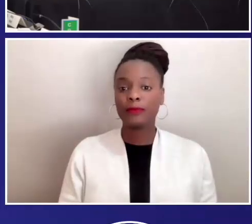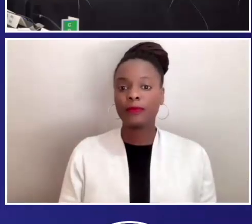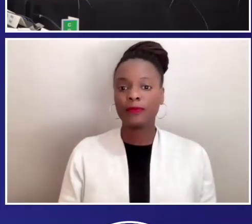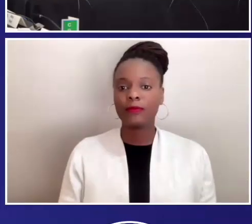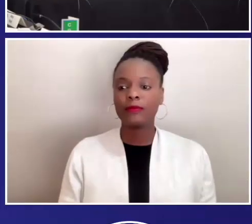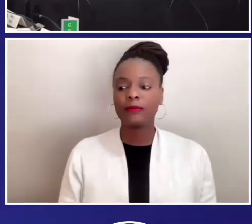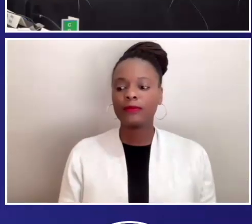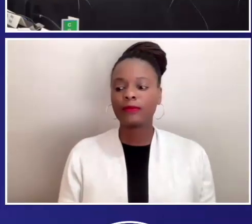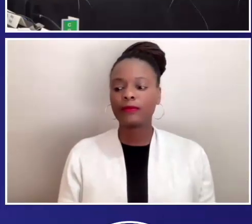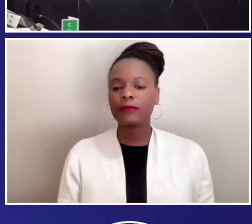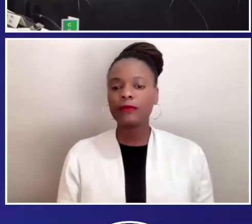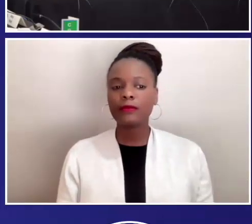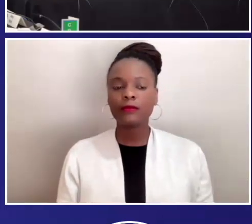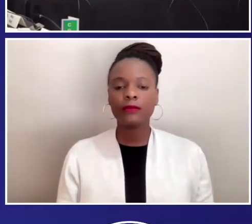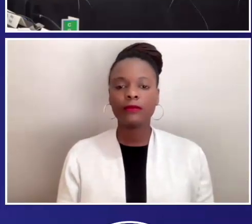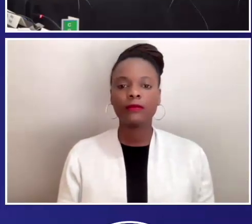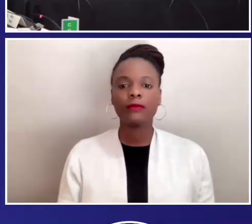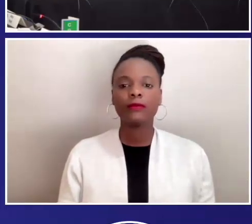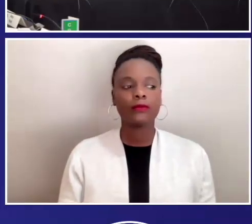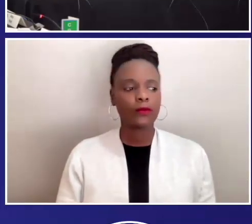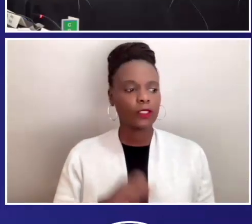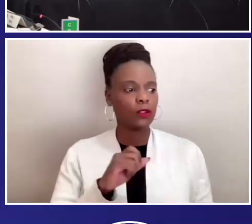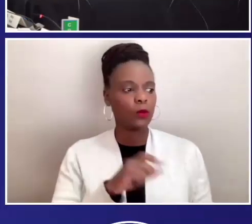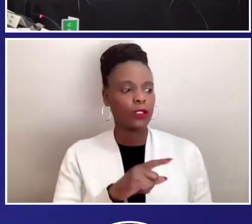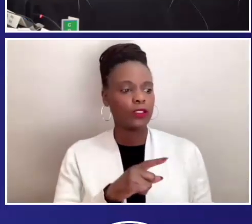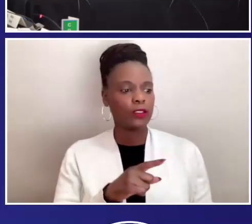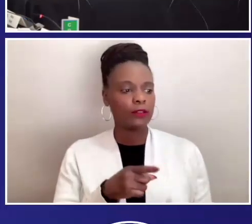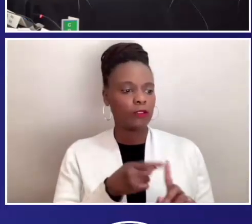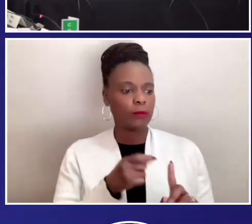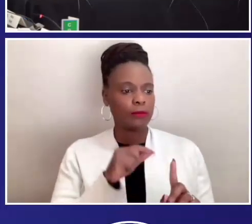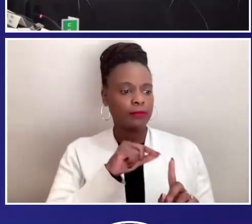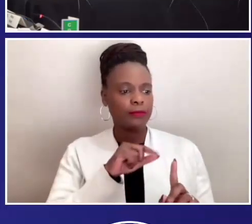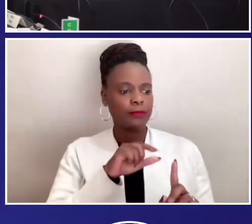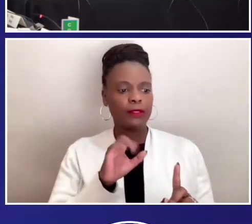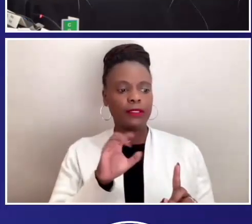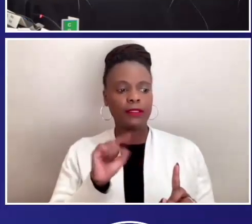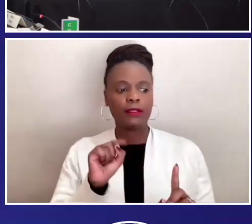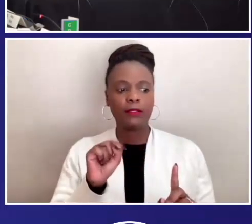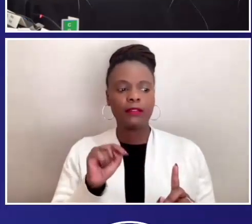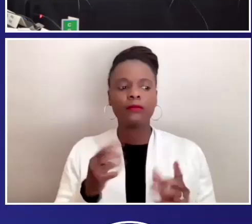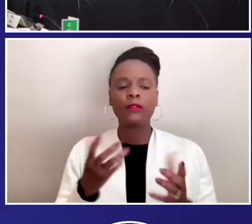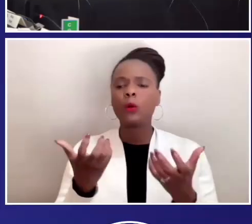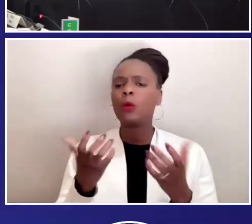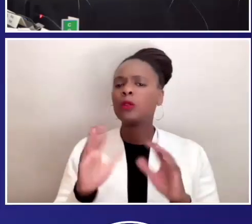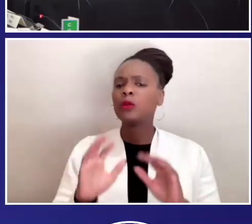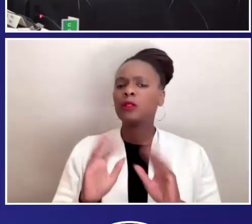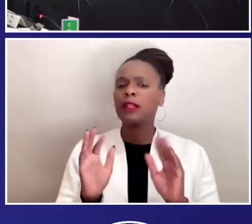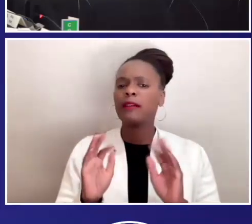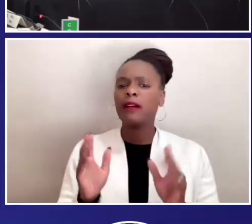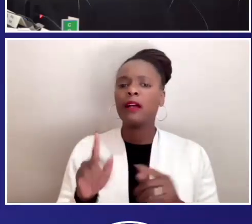We have a question from Scott. Yeah, just as a point of clarification, when it comes time to do the final